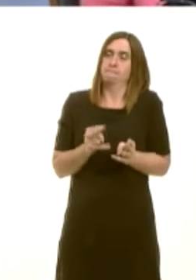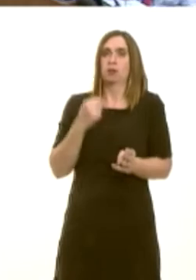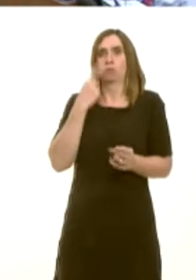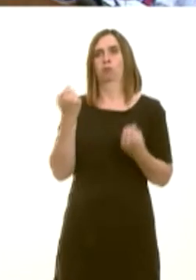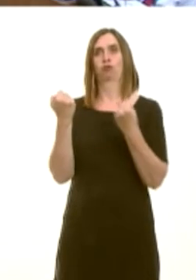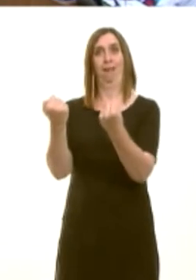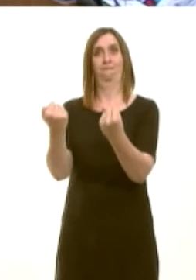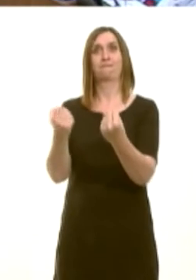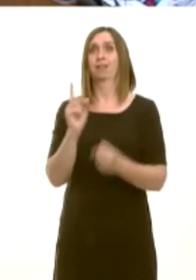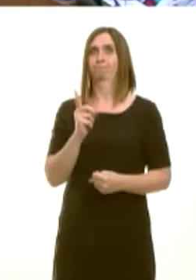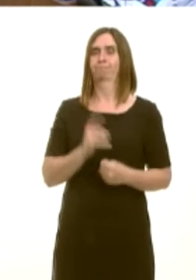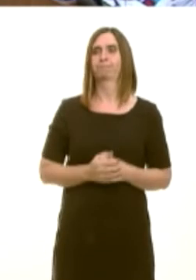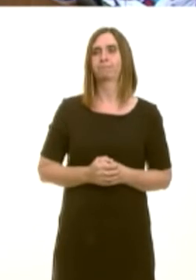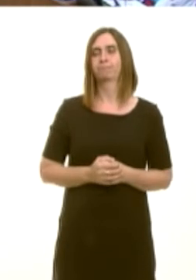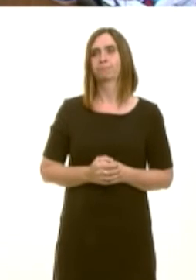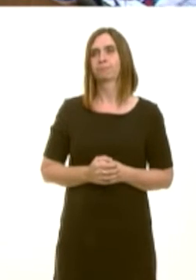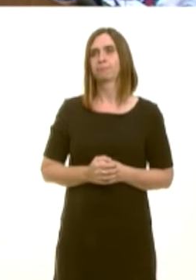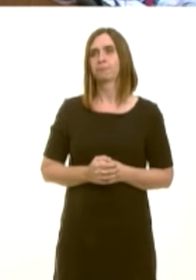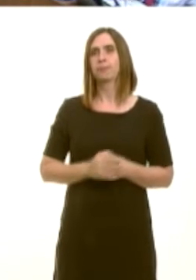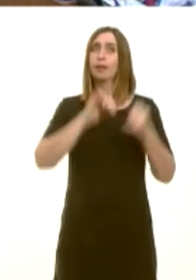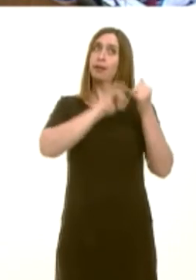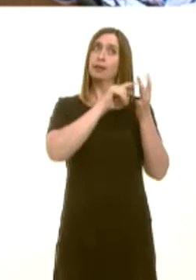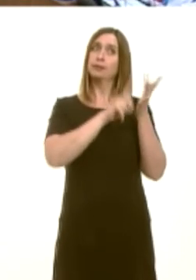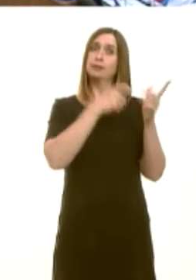Kirsty Williams: First Minister, last year, the Silk commission recommended that a range